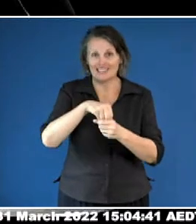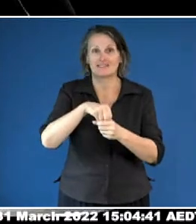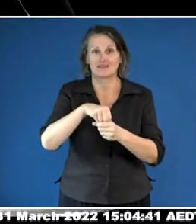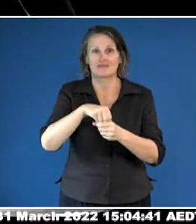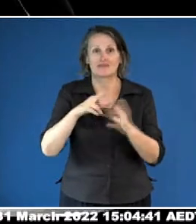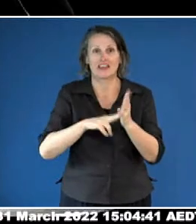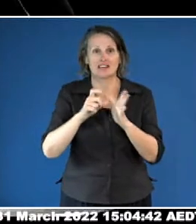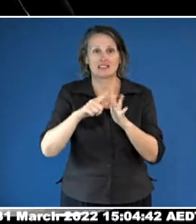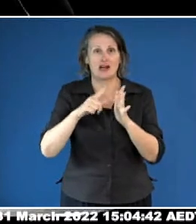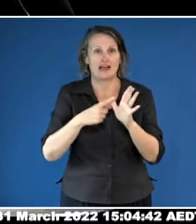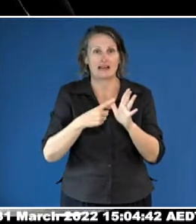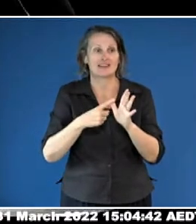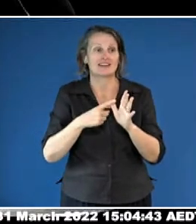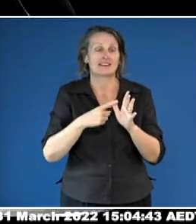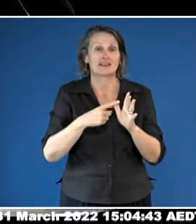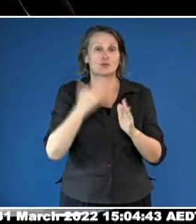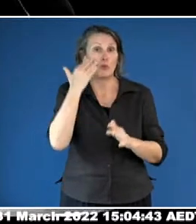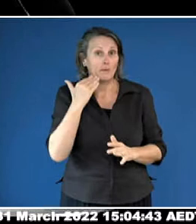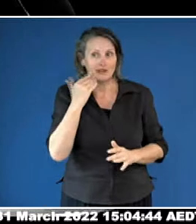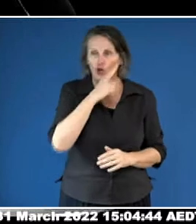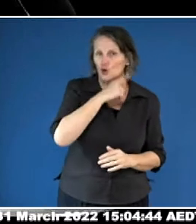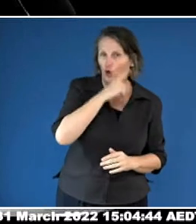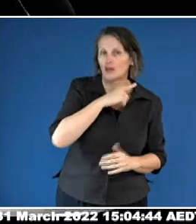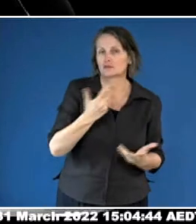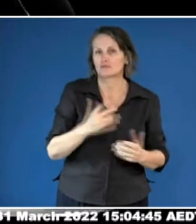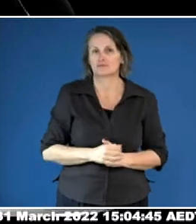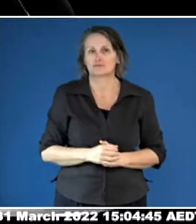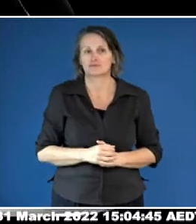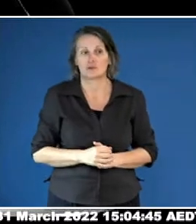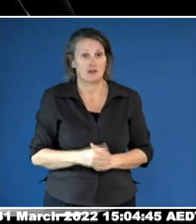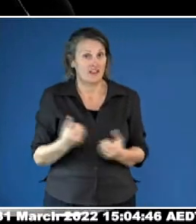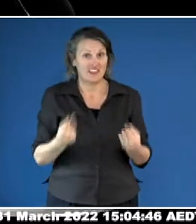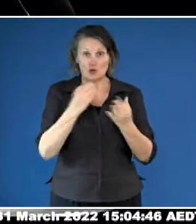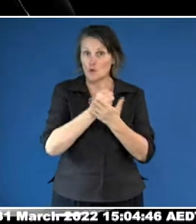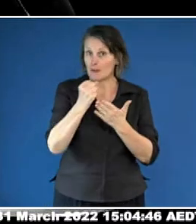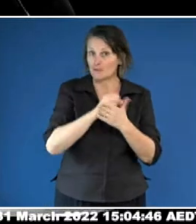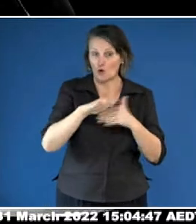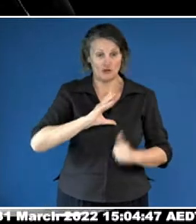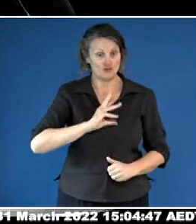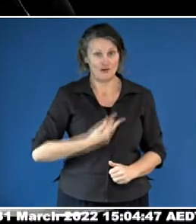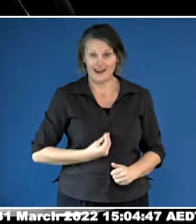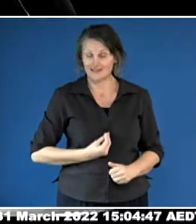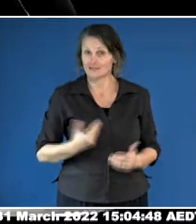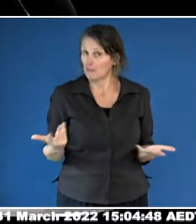Absolutely no data on the participation rates of trans or gender diverse people as well, which is important to point out.